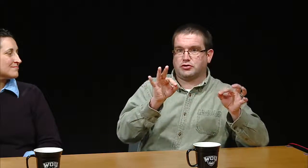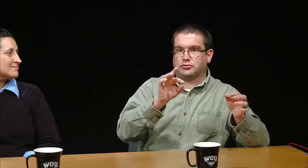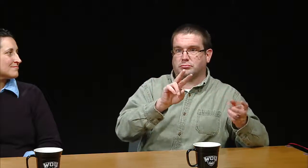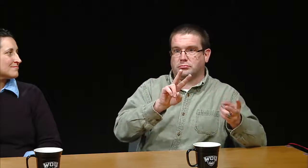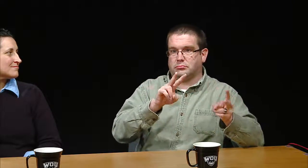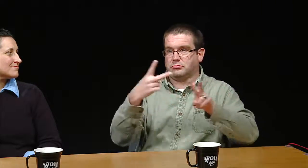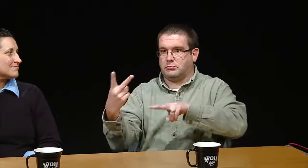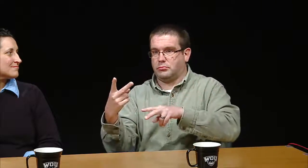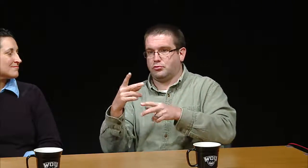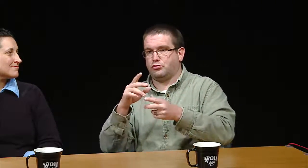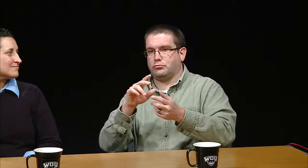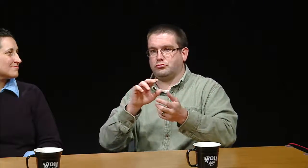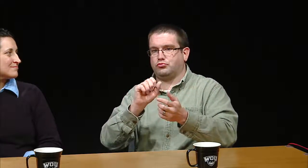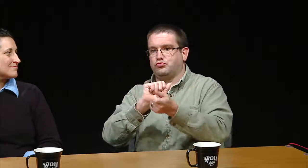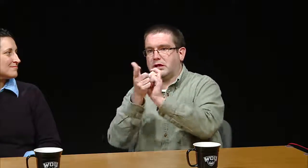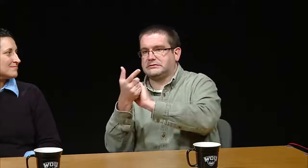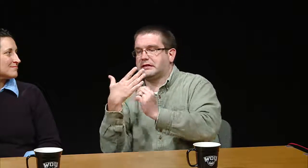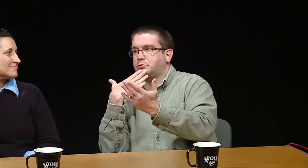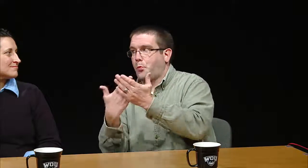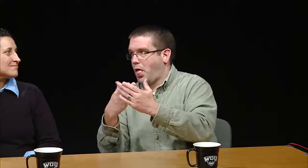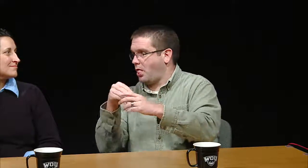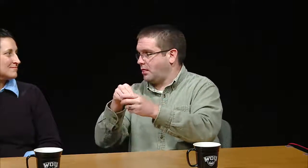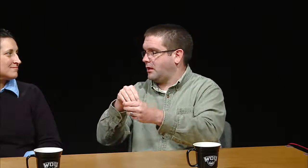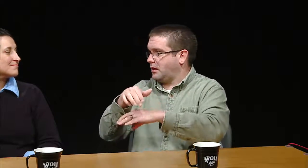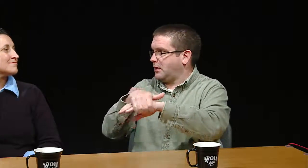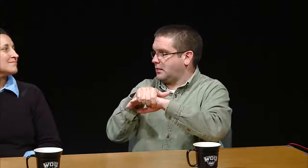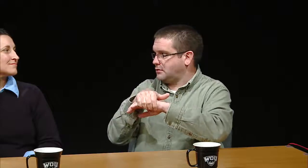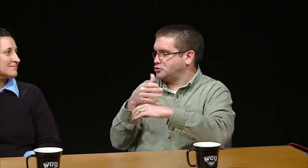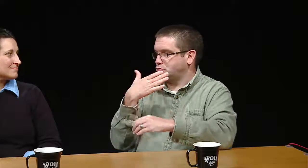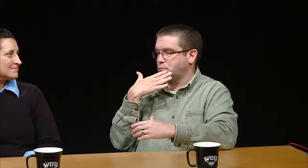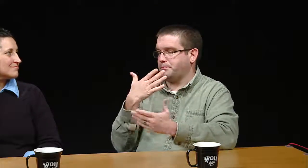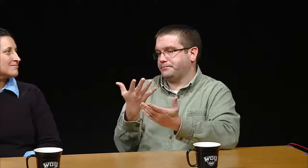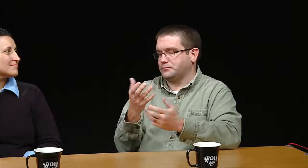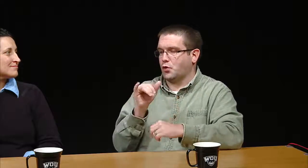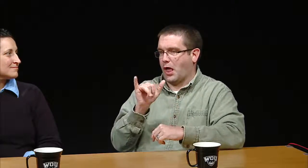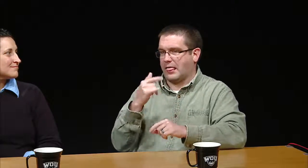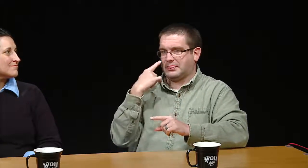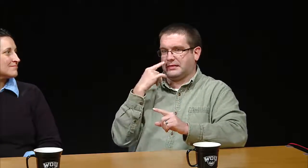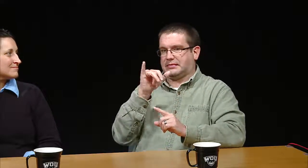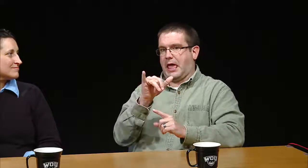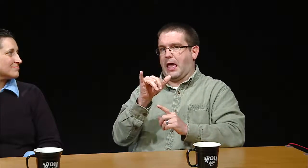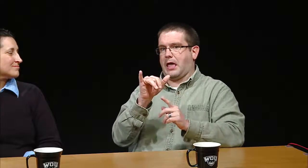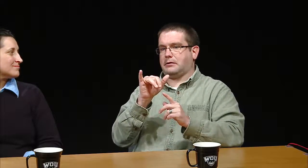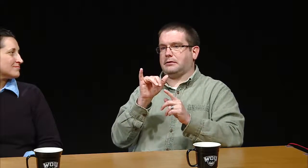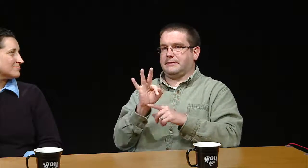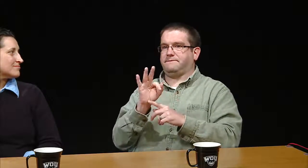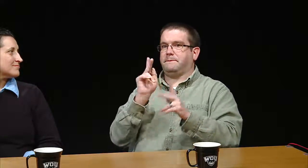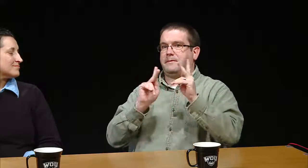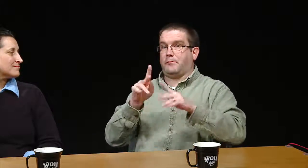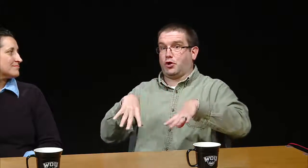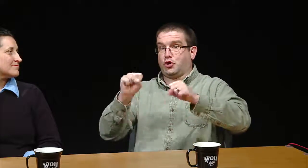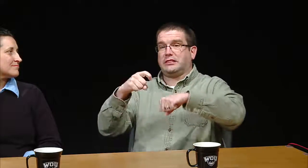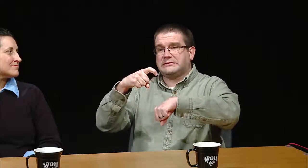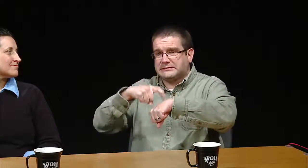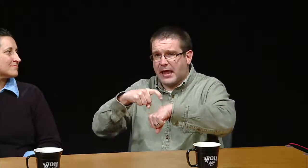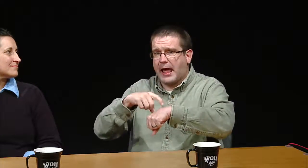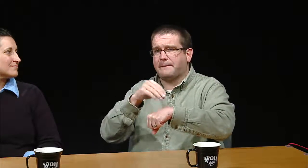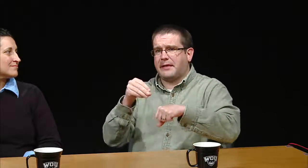because it was this heartfelt story of his son, and trying to understand sexuality and all these other things, because he was an adult who had disabilities,